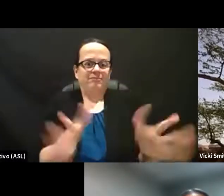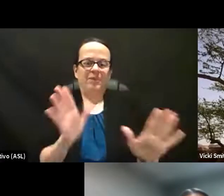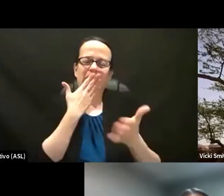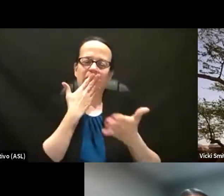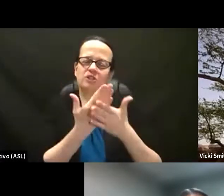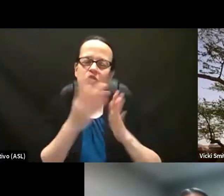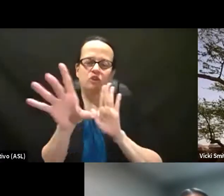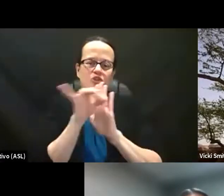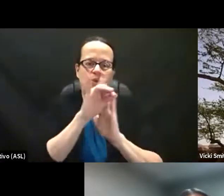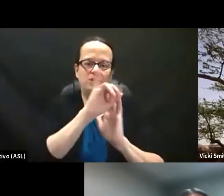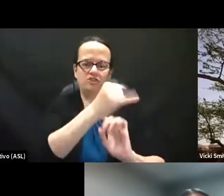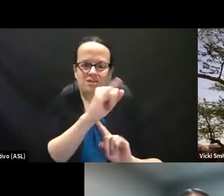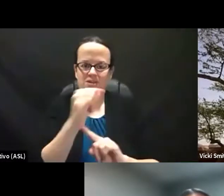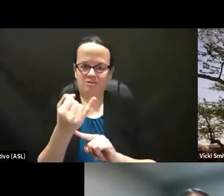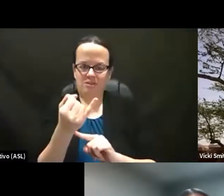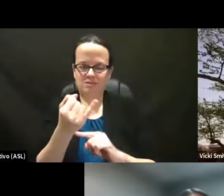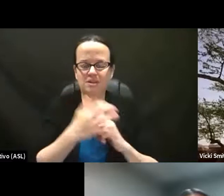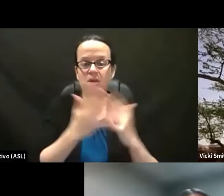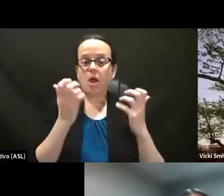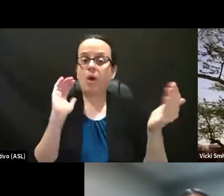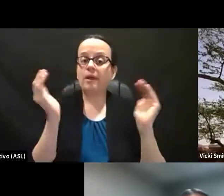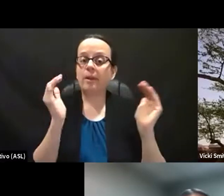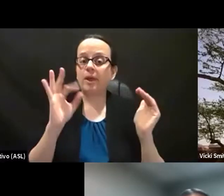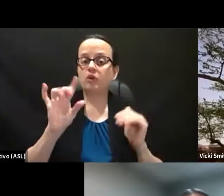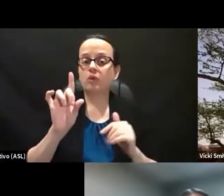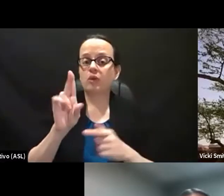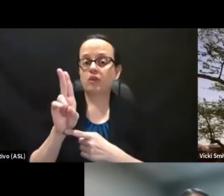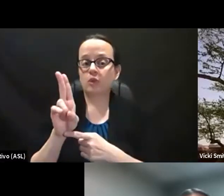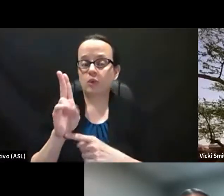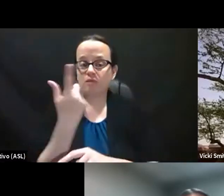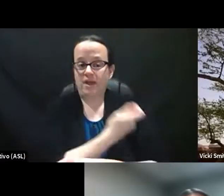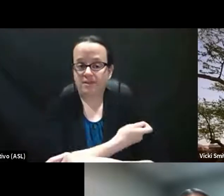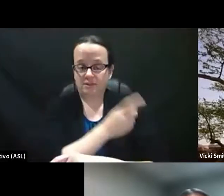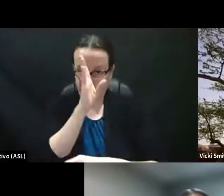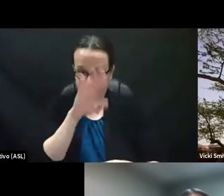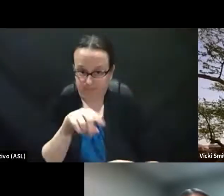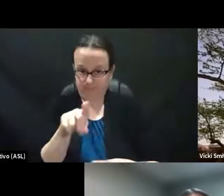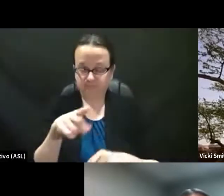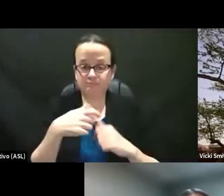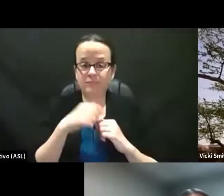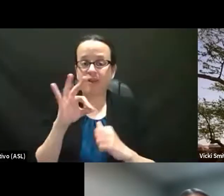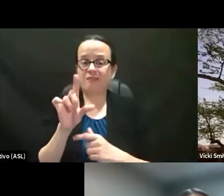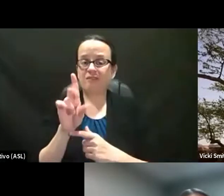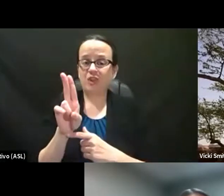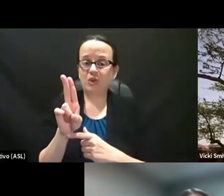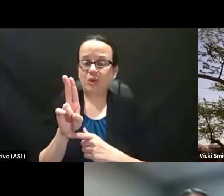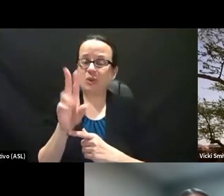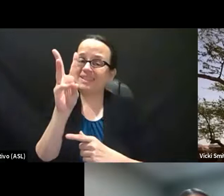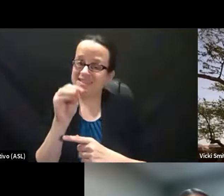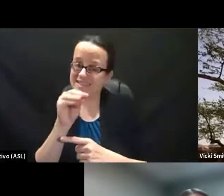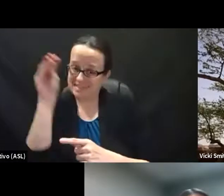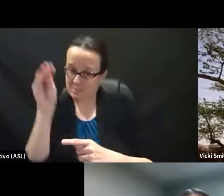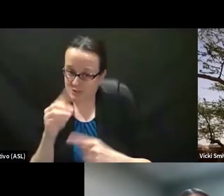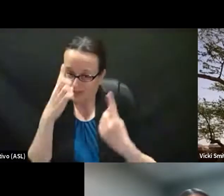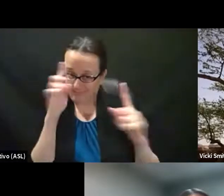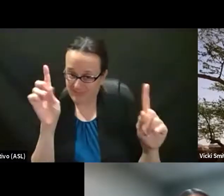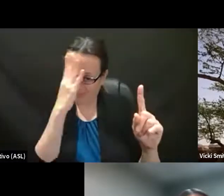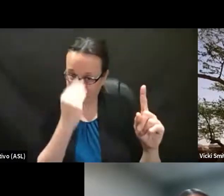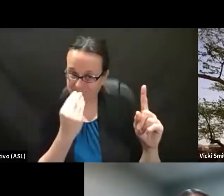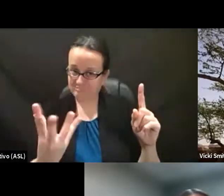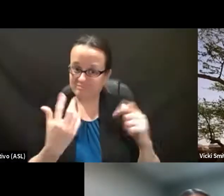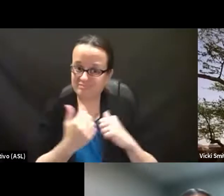Janice Hoffman (Pharm.D): I also want to compare this to the flu vaccine, just so you know the flu vaccine is only 60% effective and we take it every year.